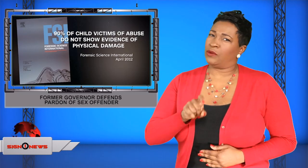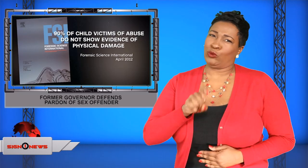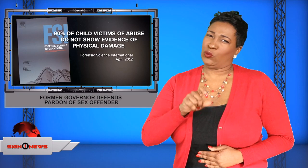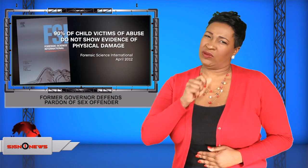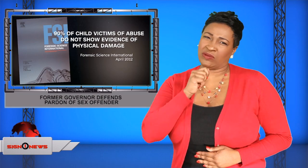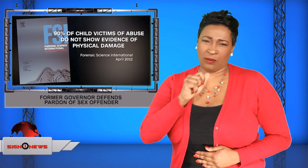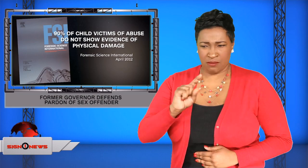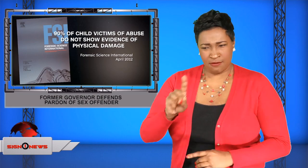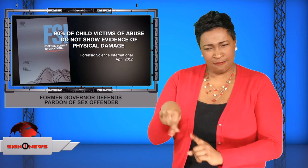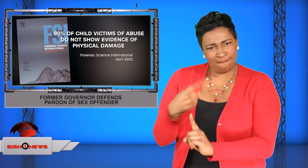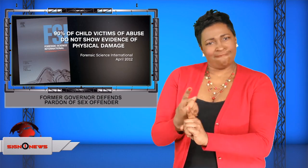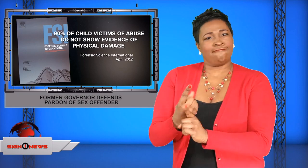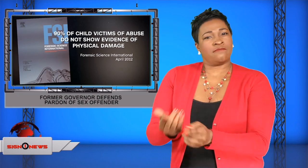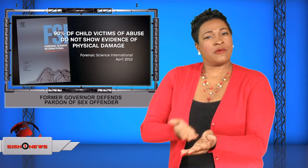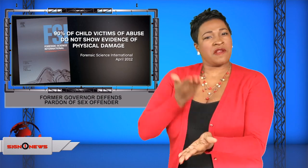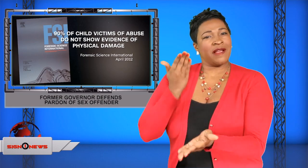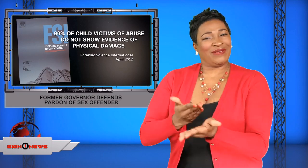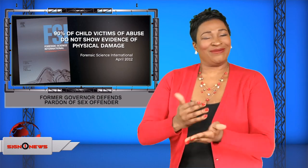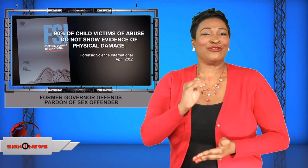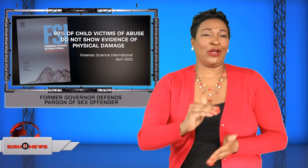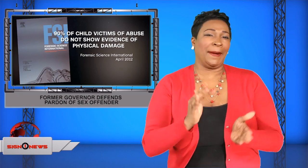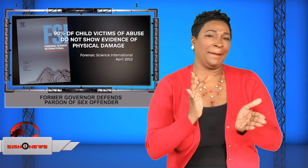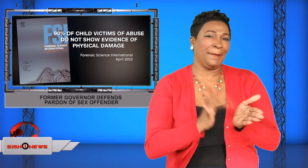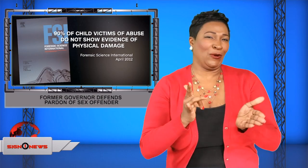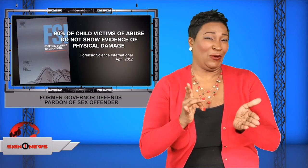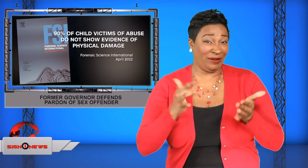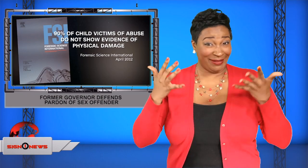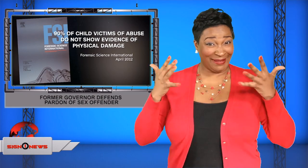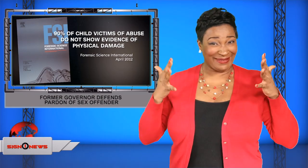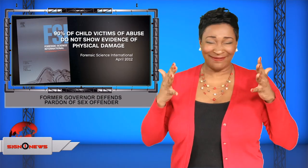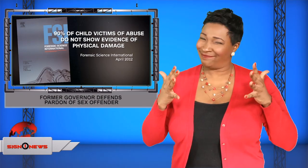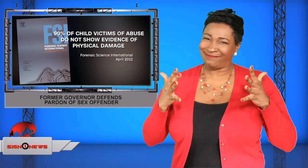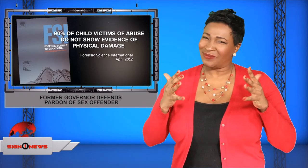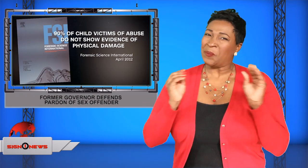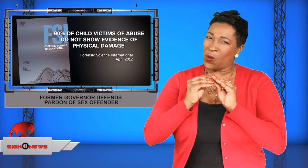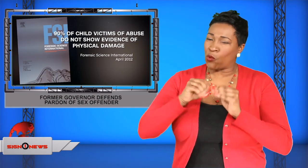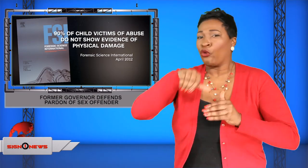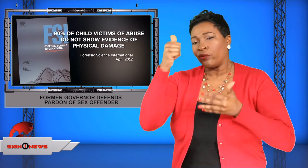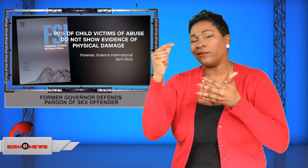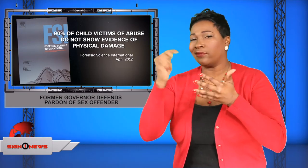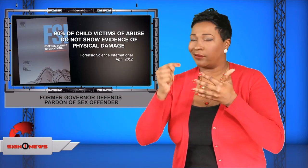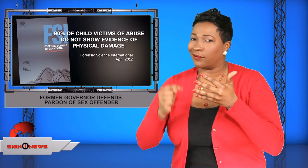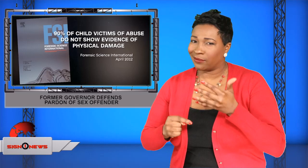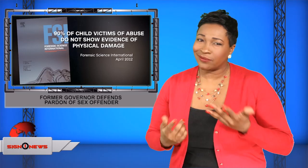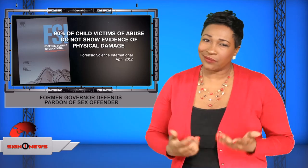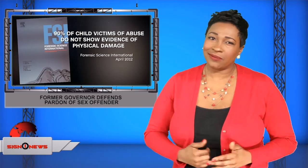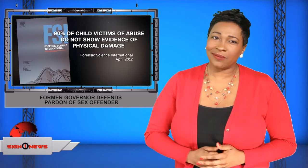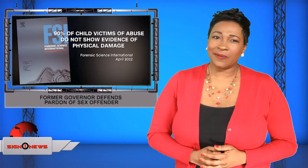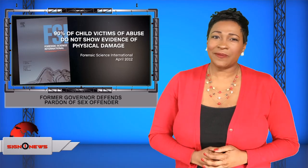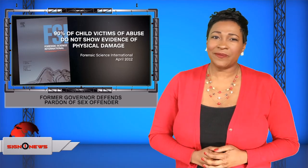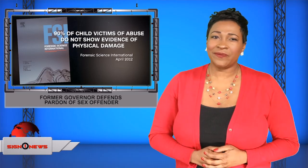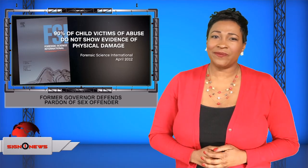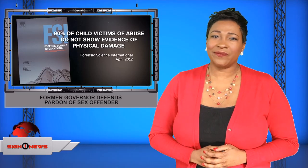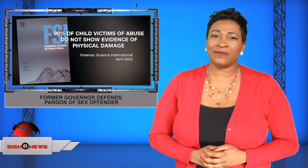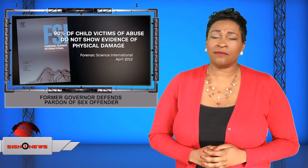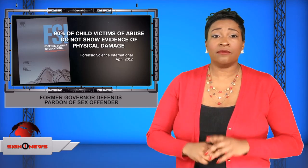not be the only indication of an assault on a child.